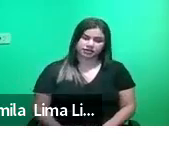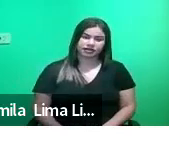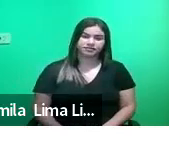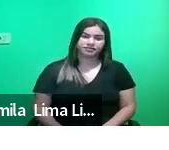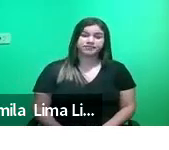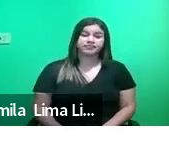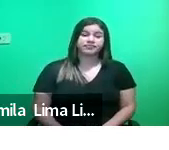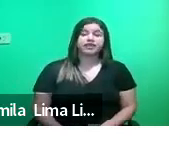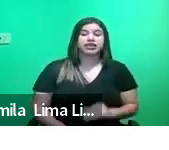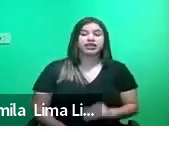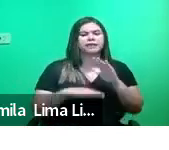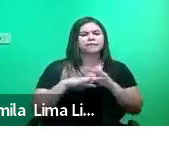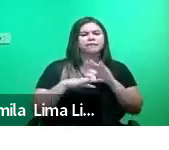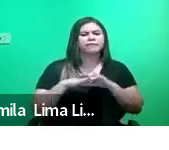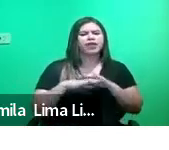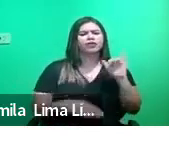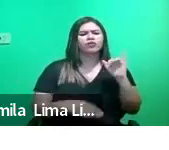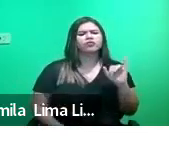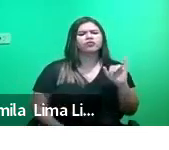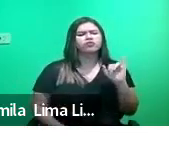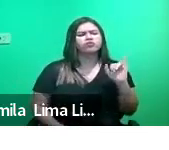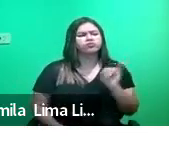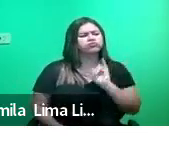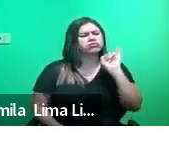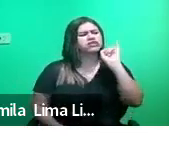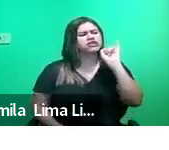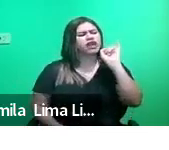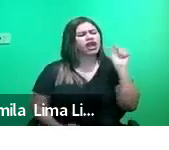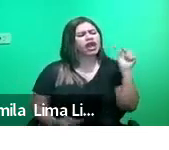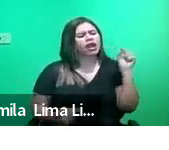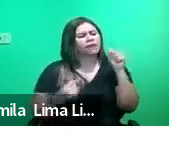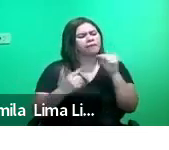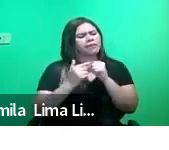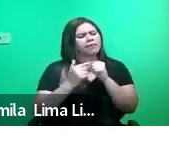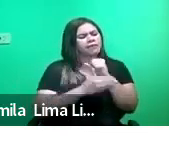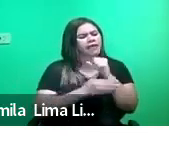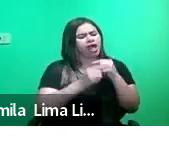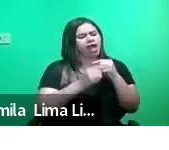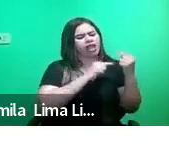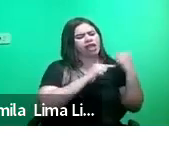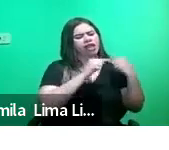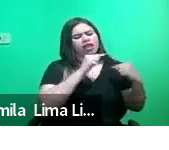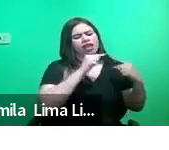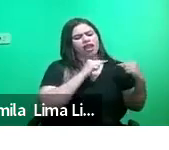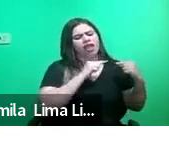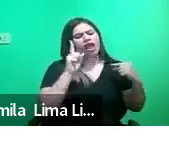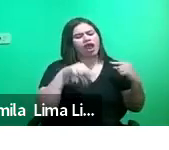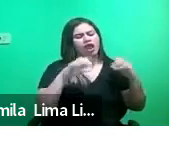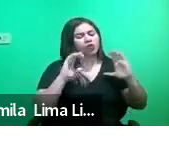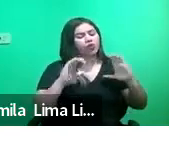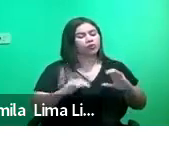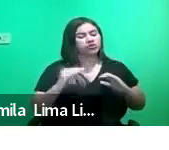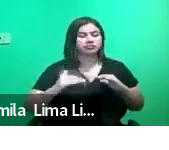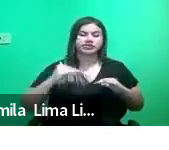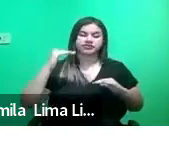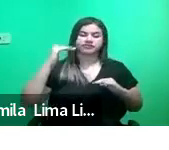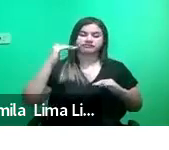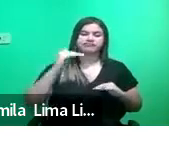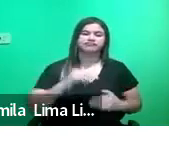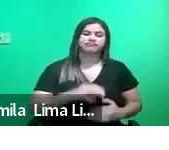basis for all l l higher forms of behavior, so higher forms of behavior higher forms of behavior. there is a lot resting on this account.